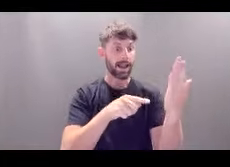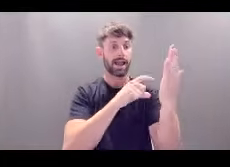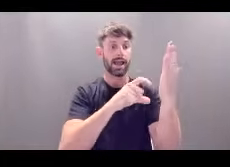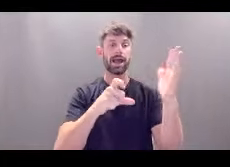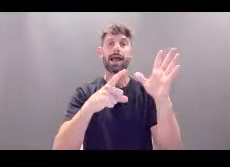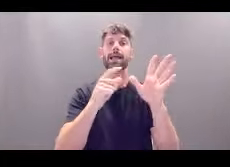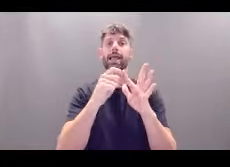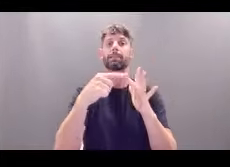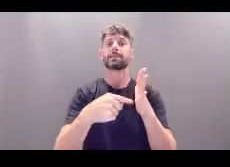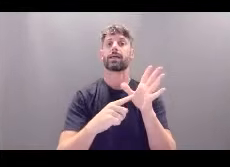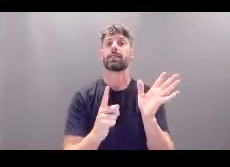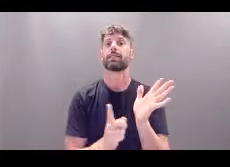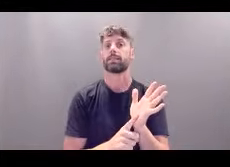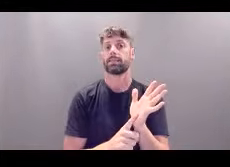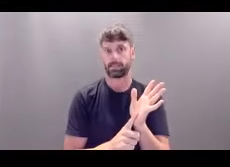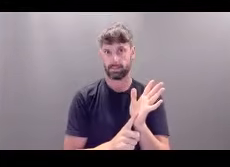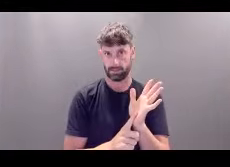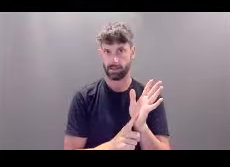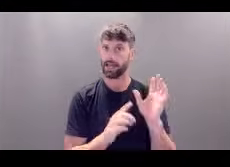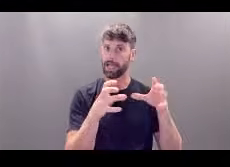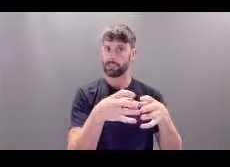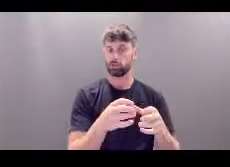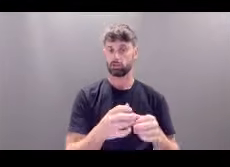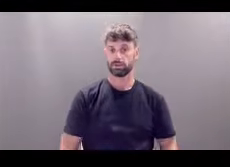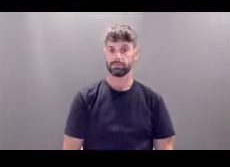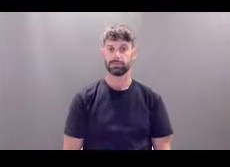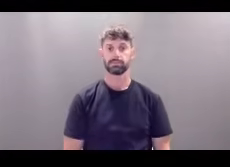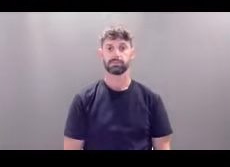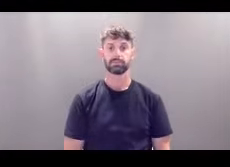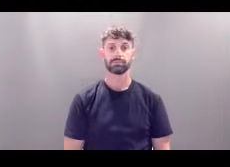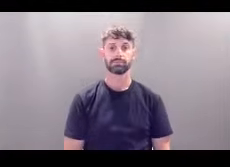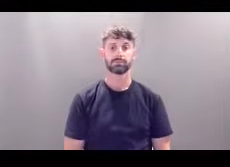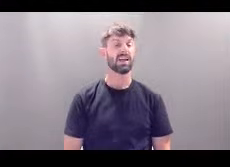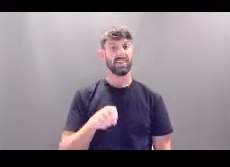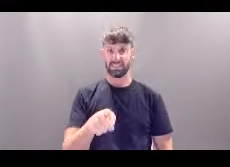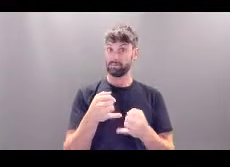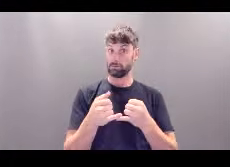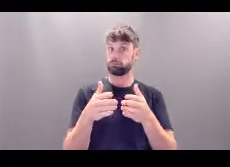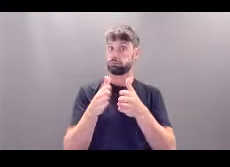This will generally be a broad category. For example, the plan might say